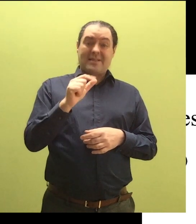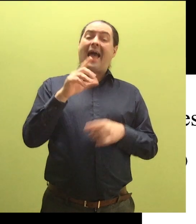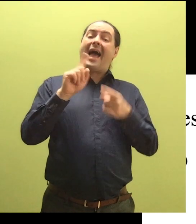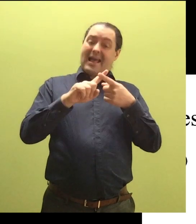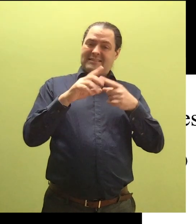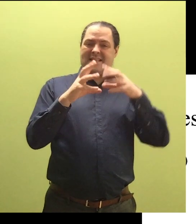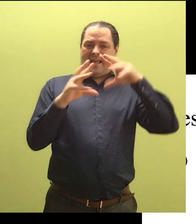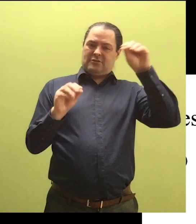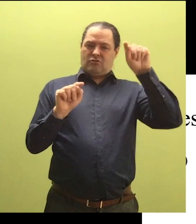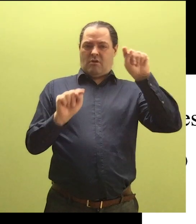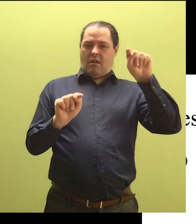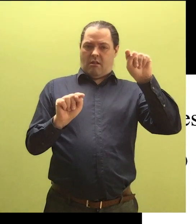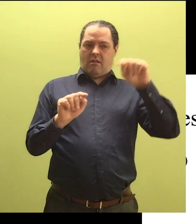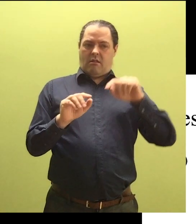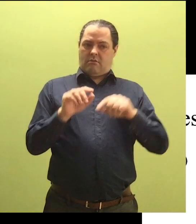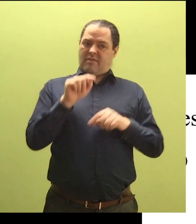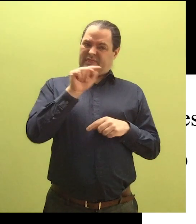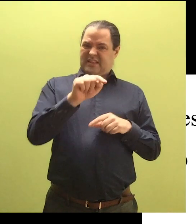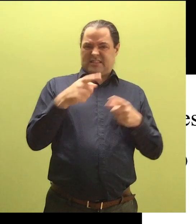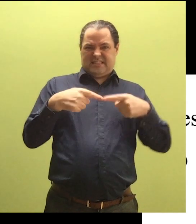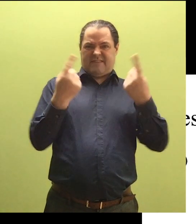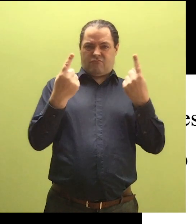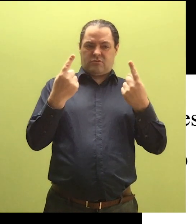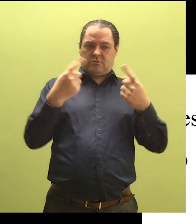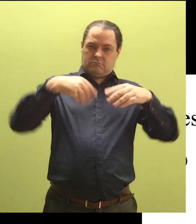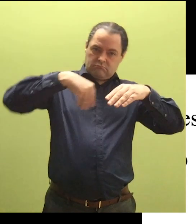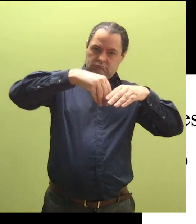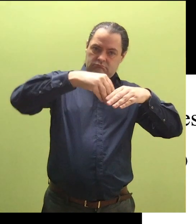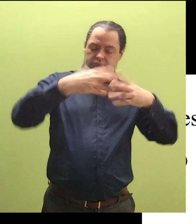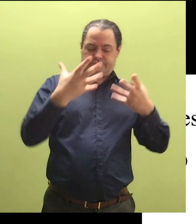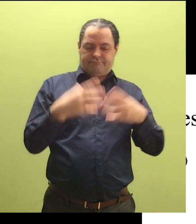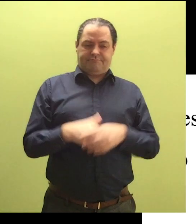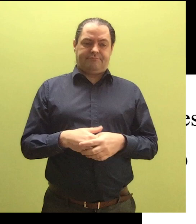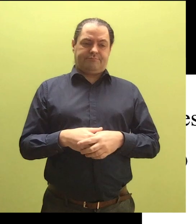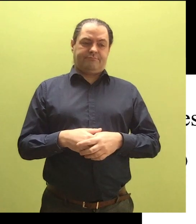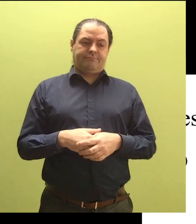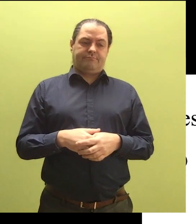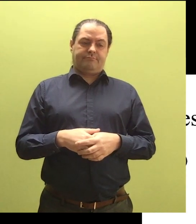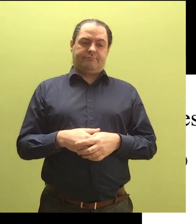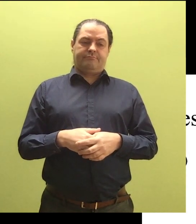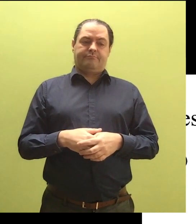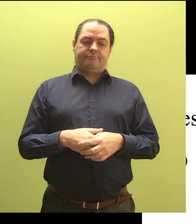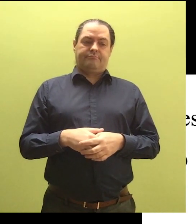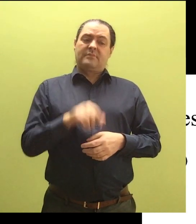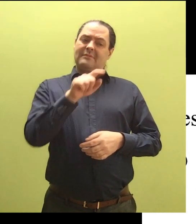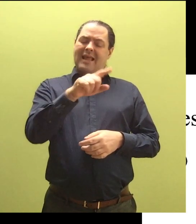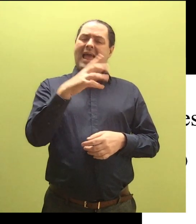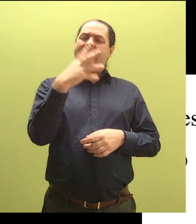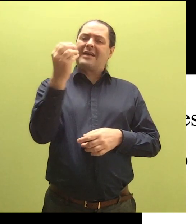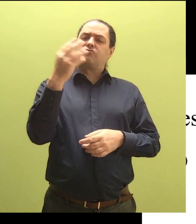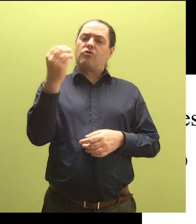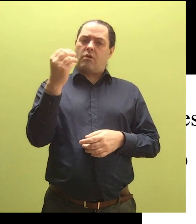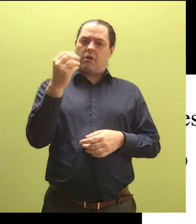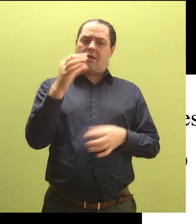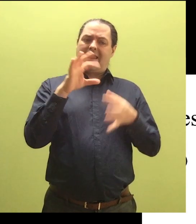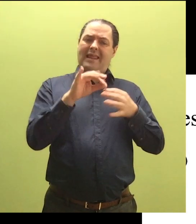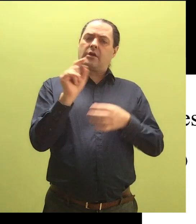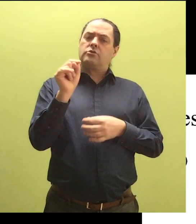external argument, then this goes against their account. Here we suggest that the external argument of a transitive clause